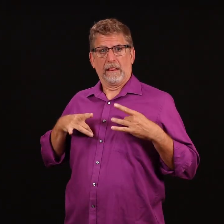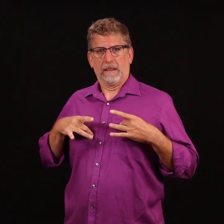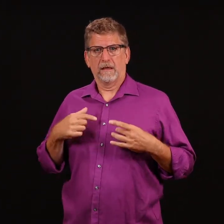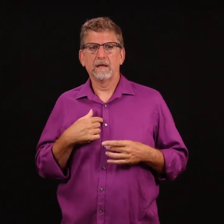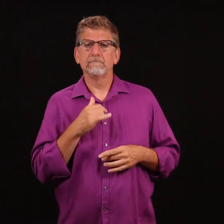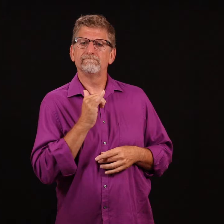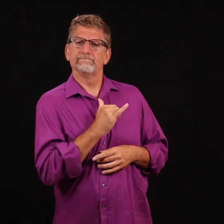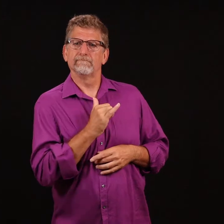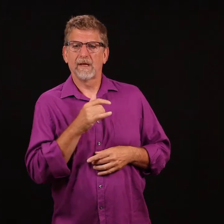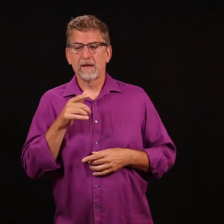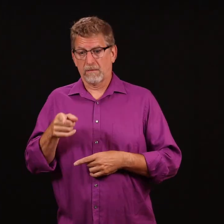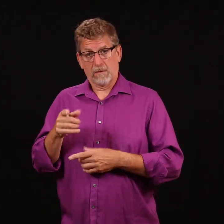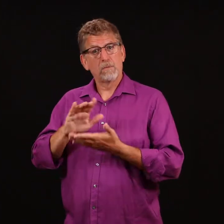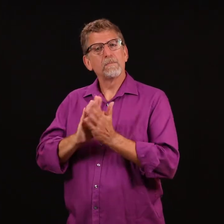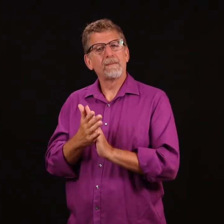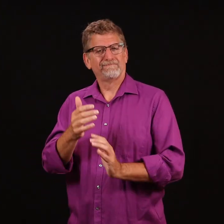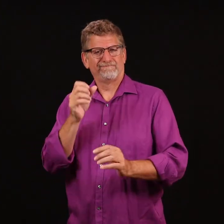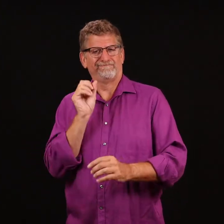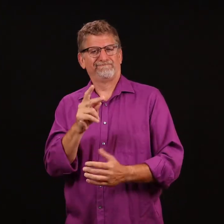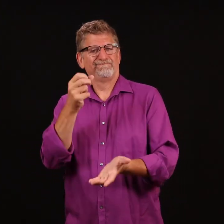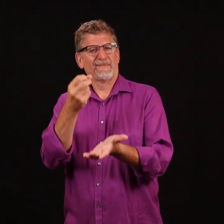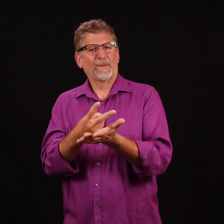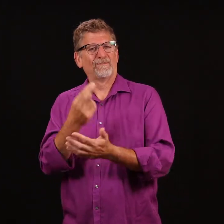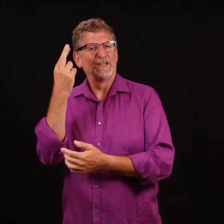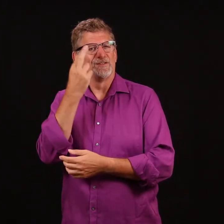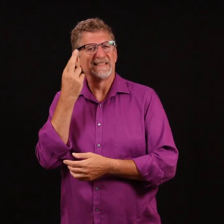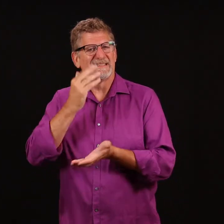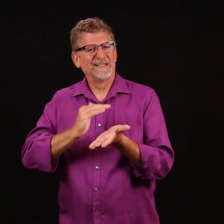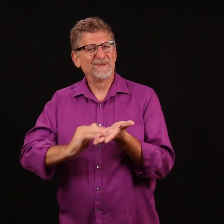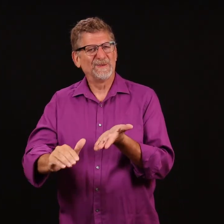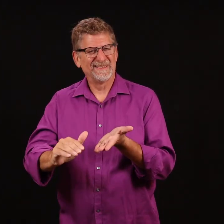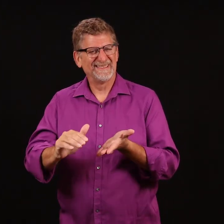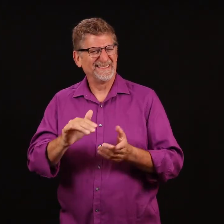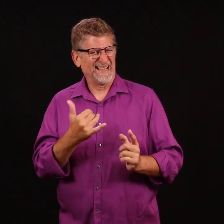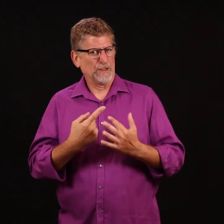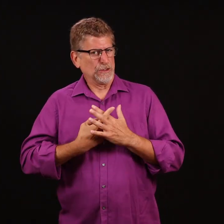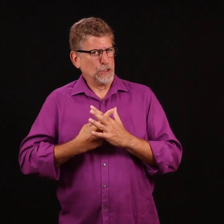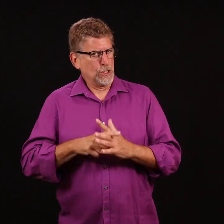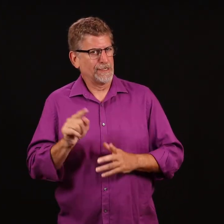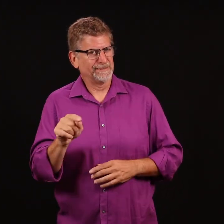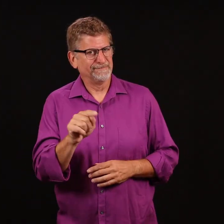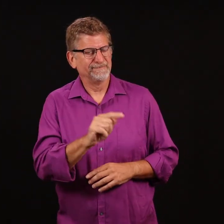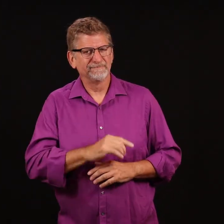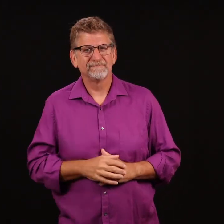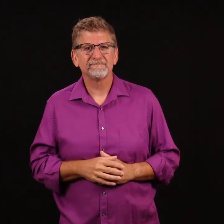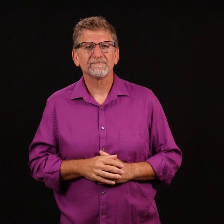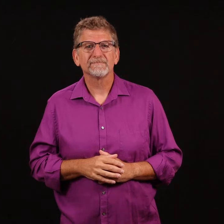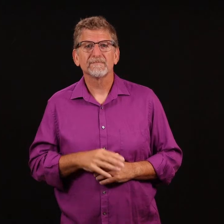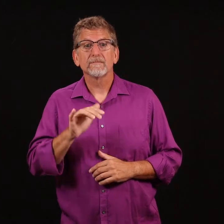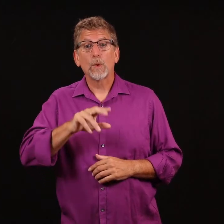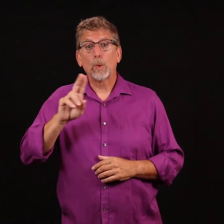in to vote, risking the contraction of the virus. That is an approved reason for an absentee ballot, and other states are approving it as well.